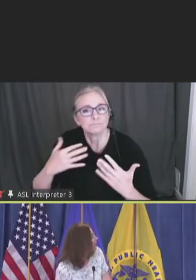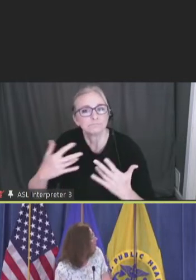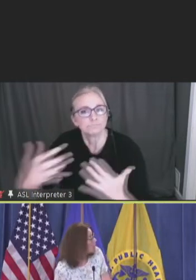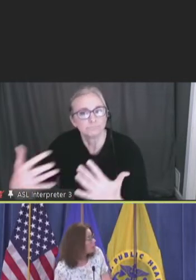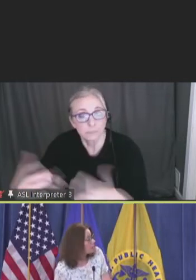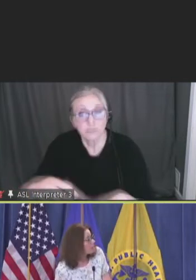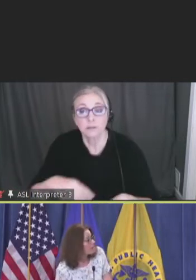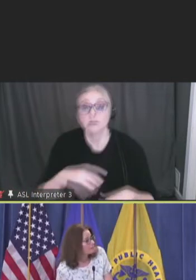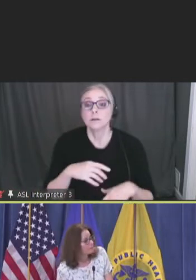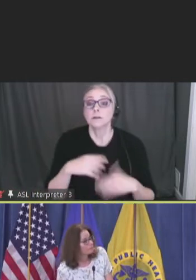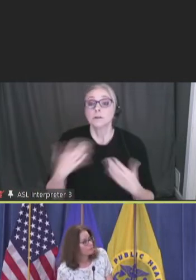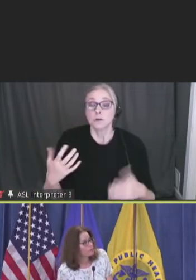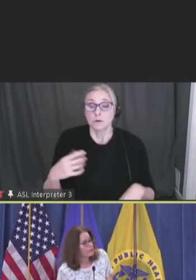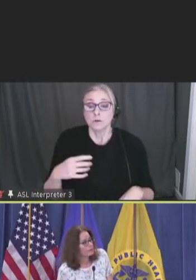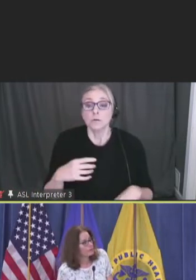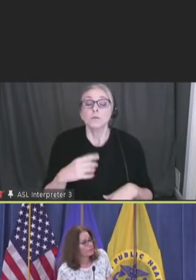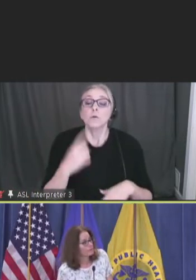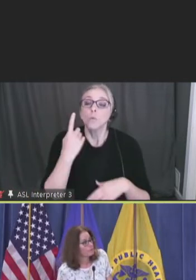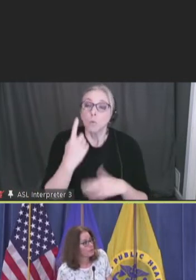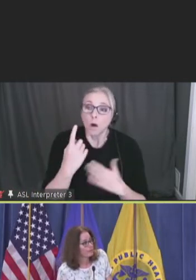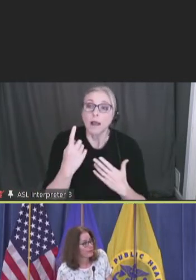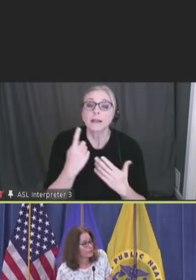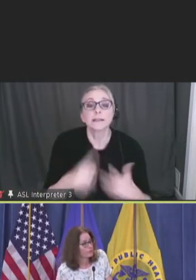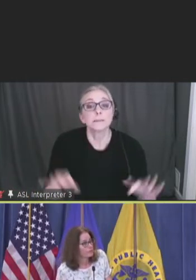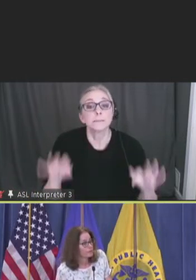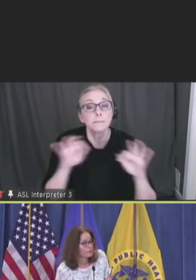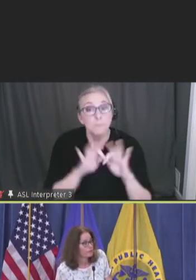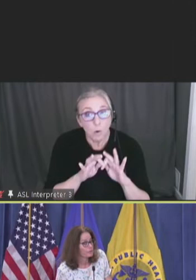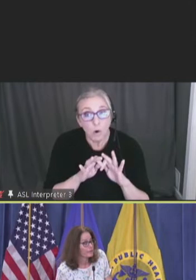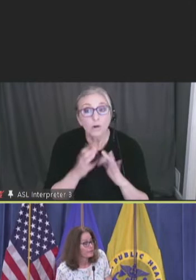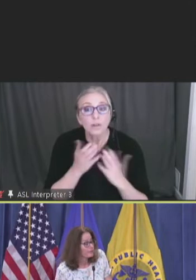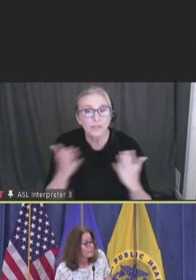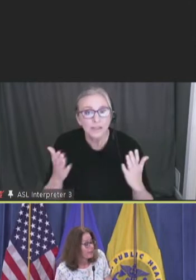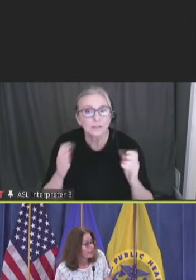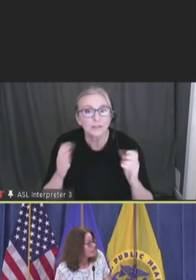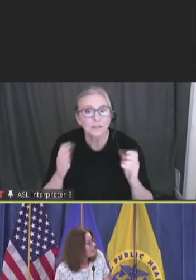So, one of the important advantages is that we can do innovative methods.